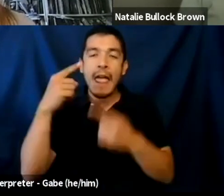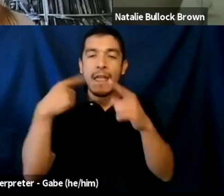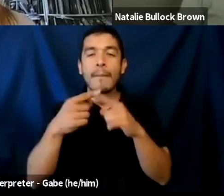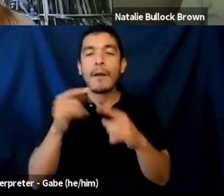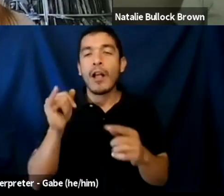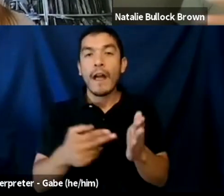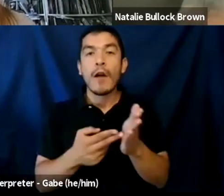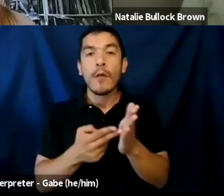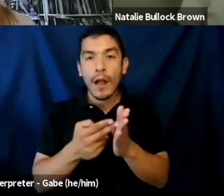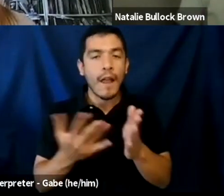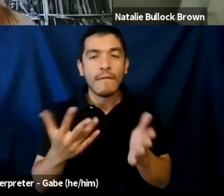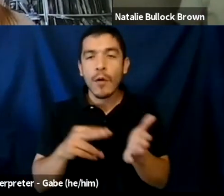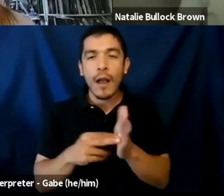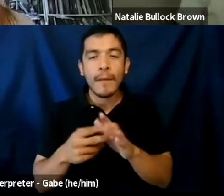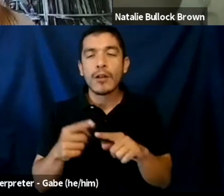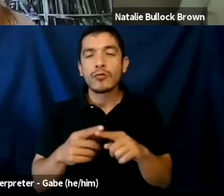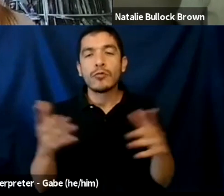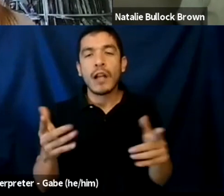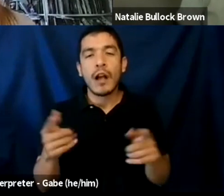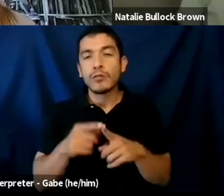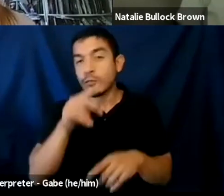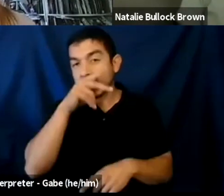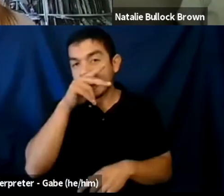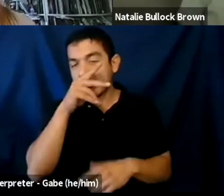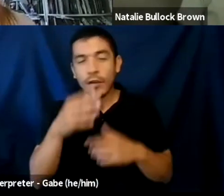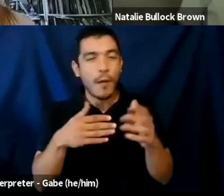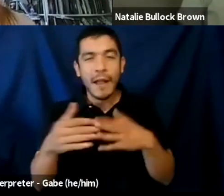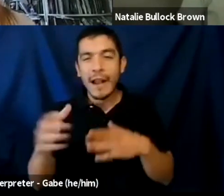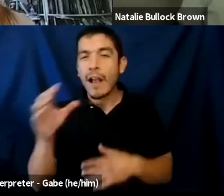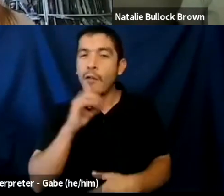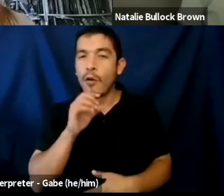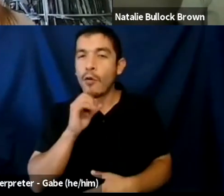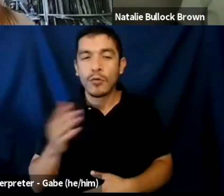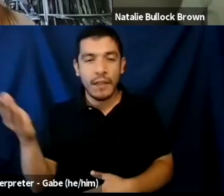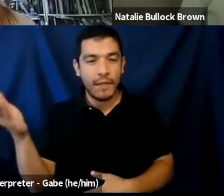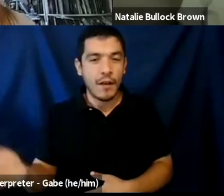of what it means to talk to kids, no matter how old they are.